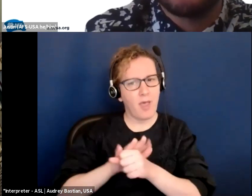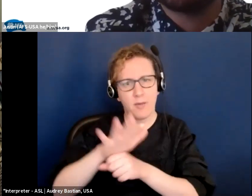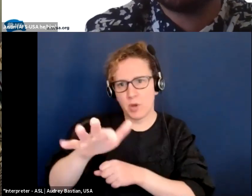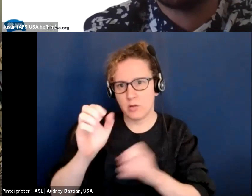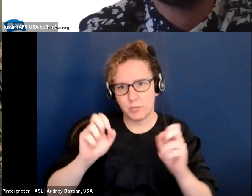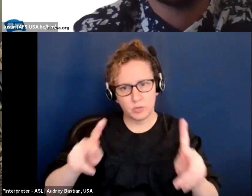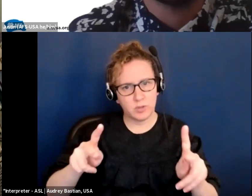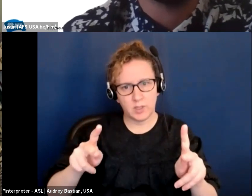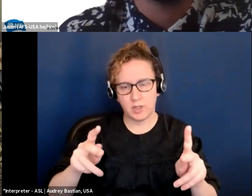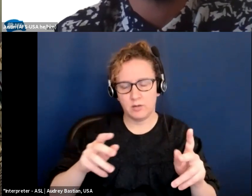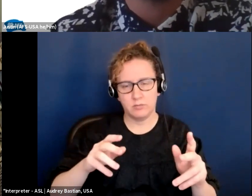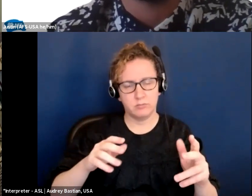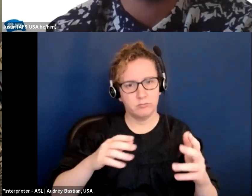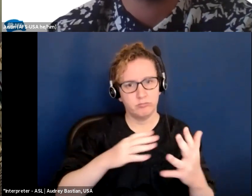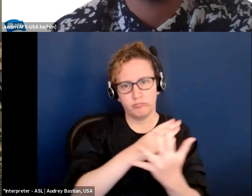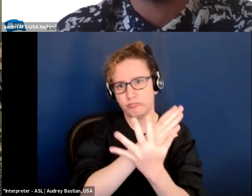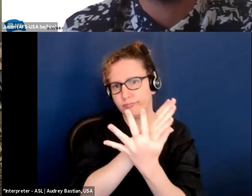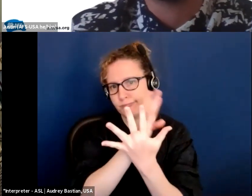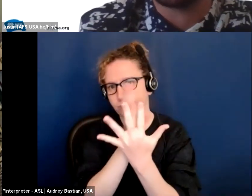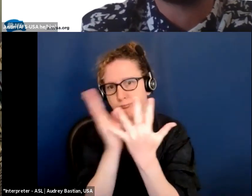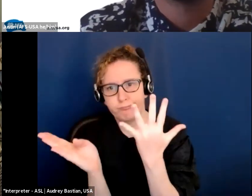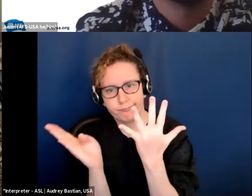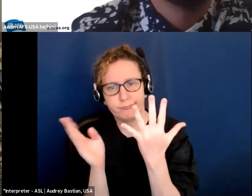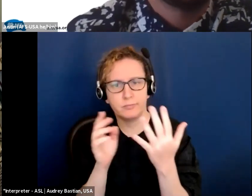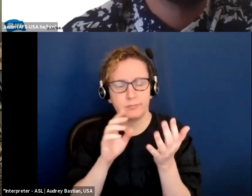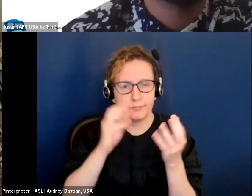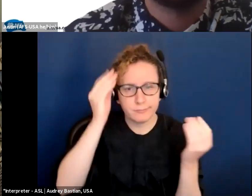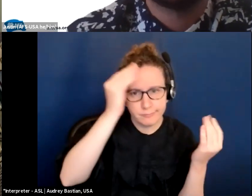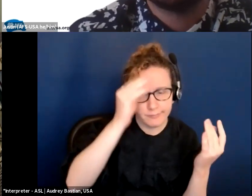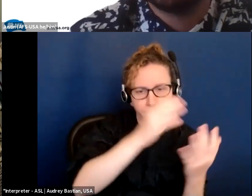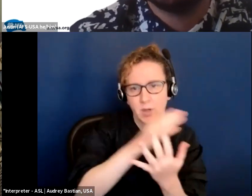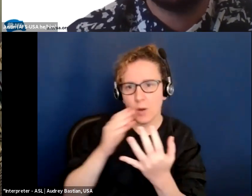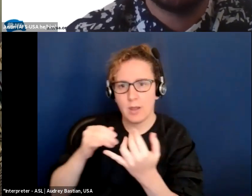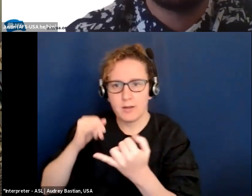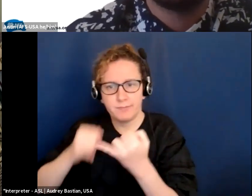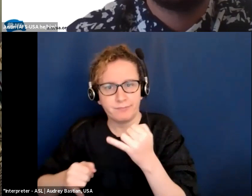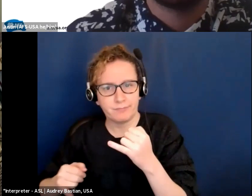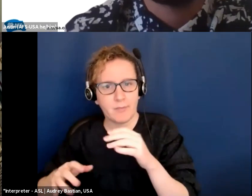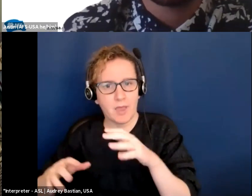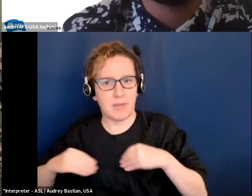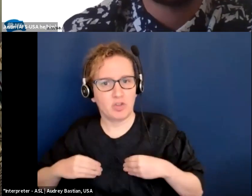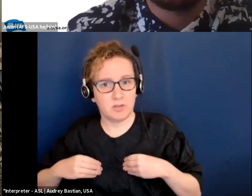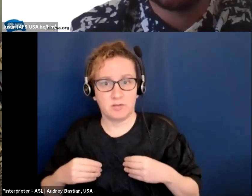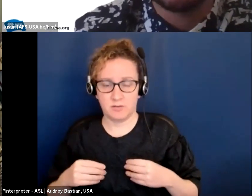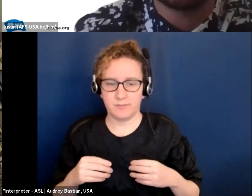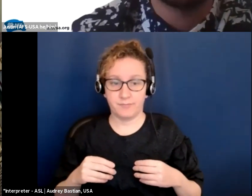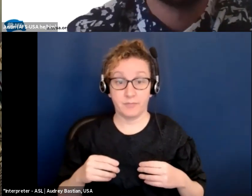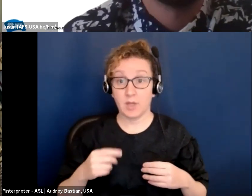their exploration and admissions process to do that. Students will fill out an AFS application,